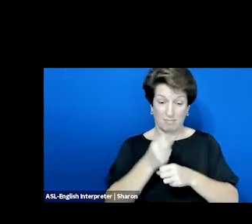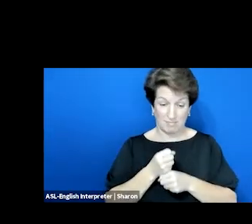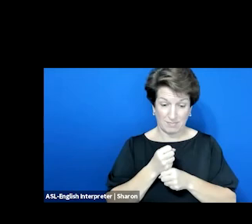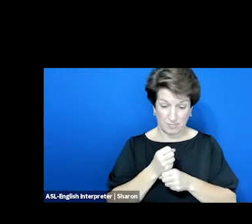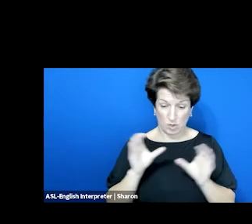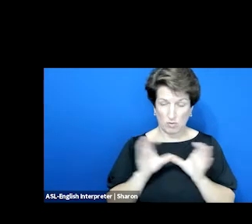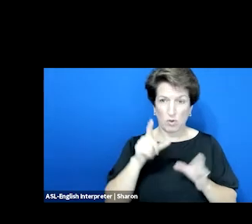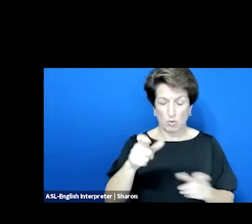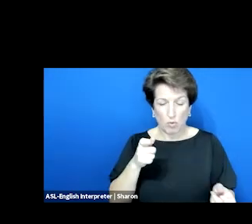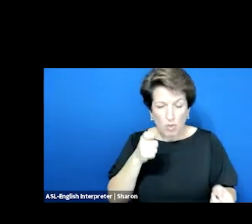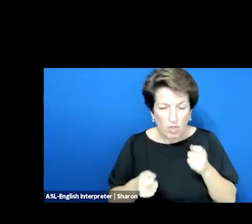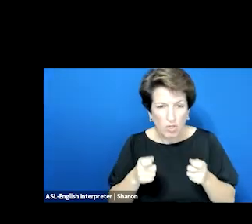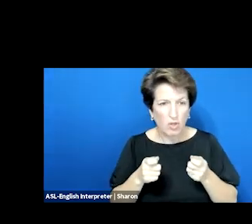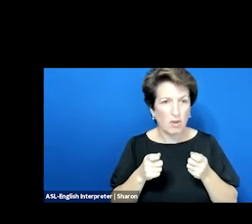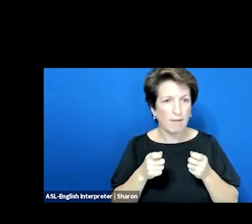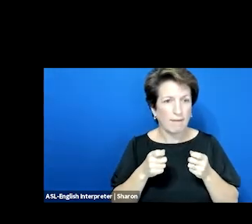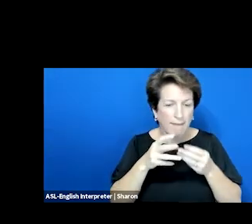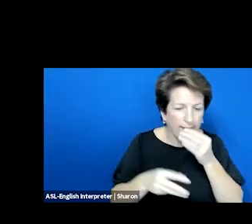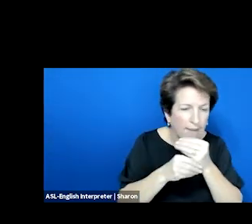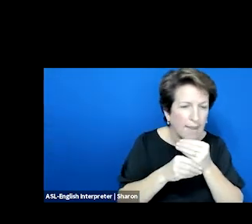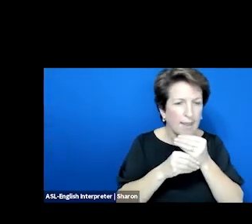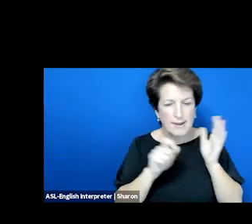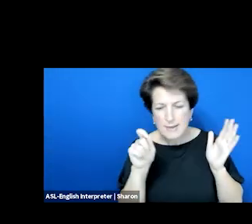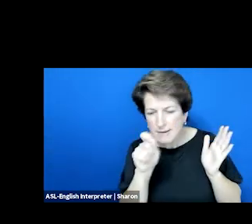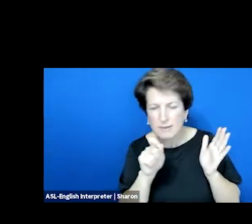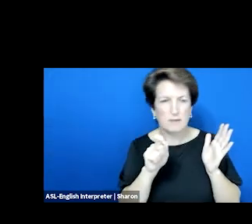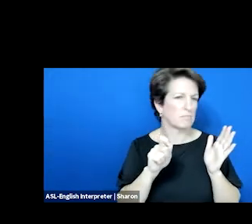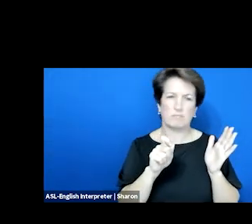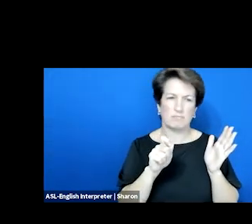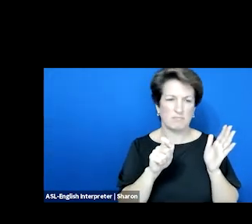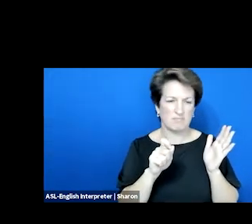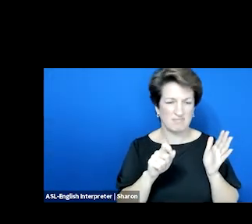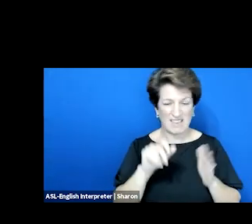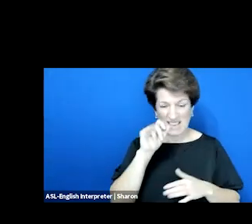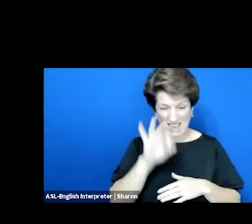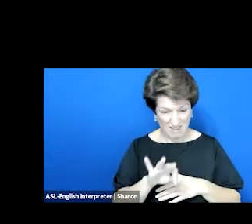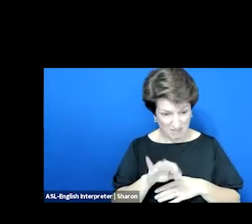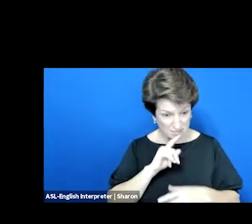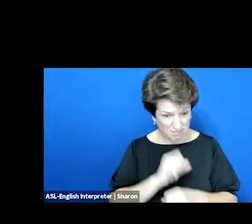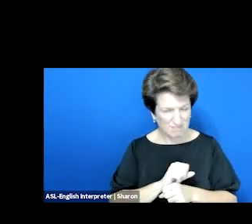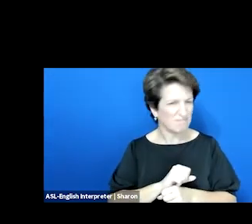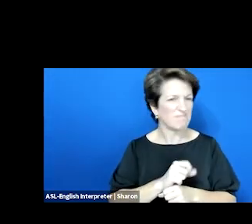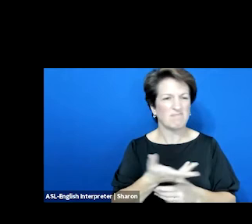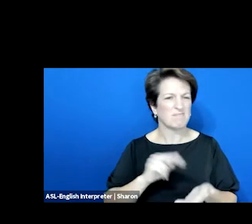provincial